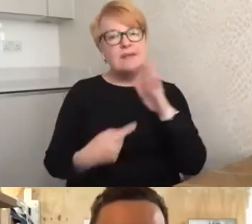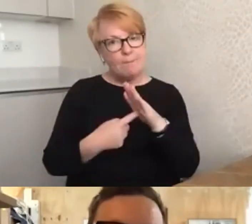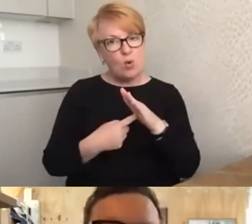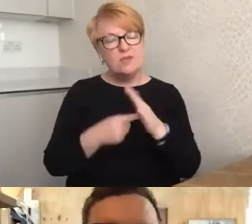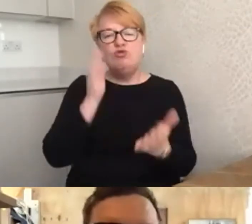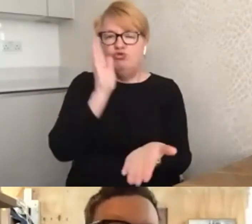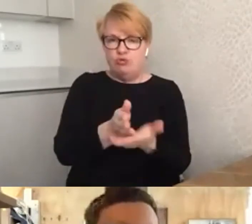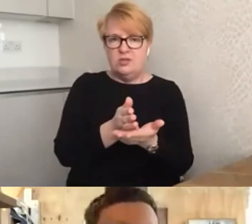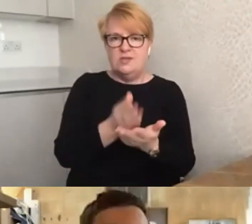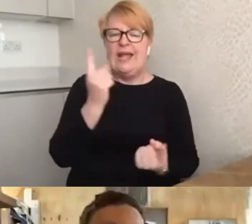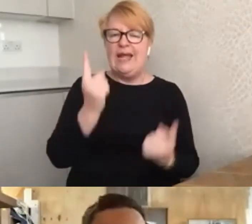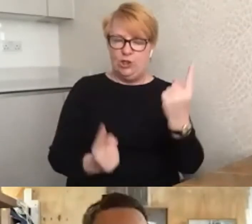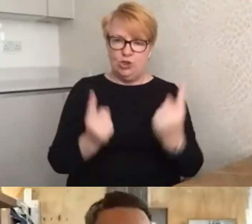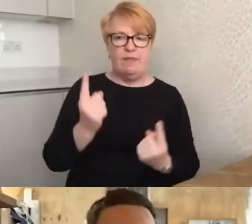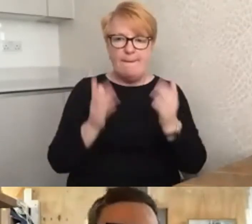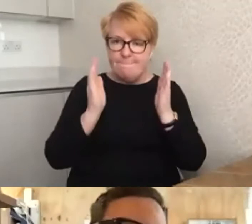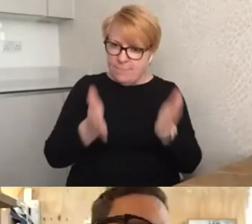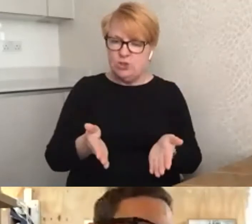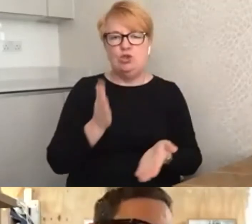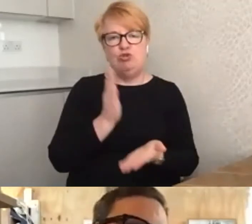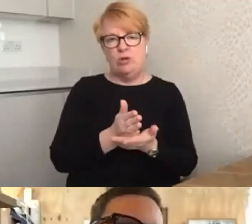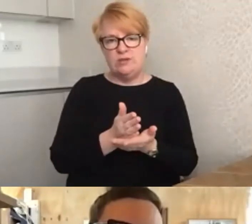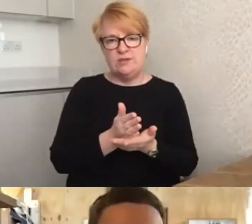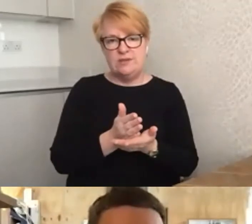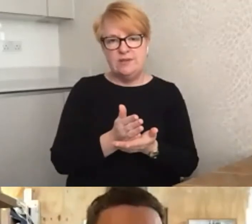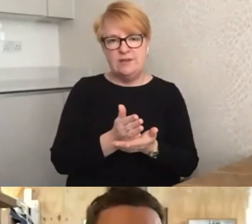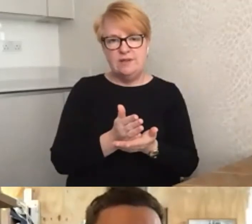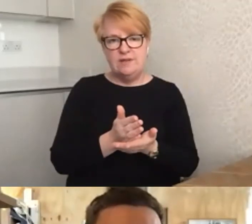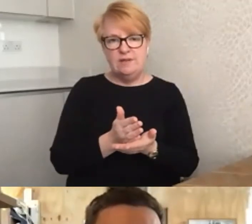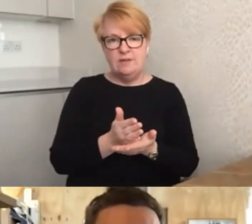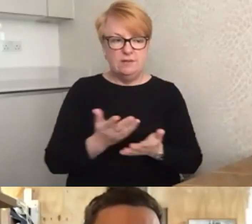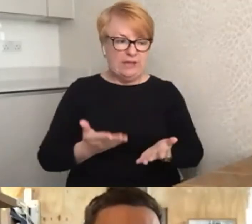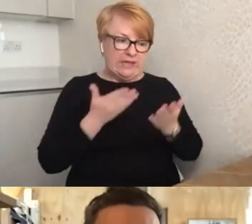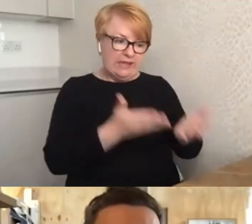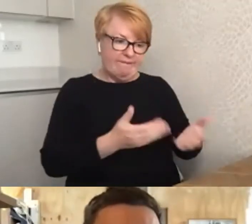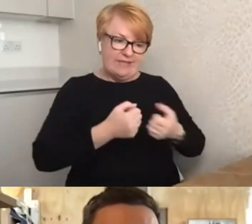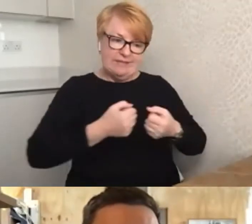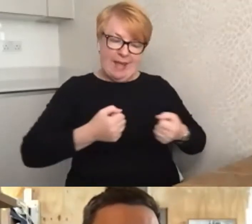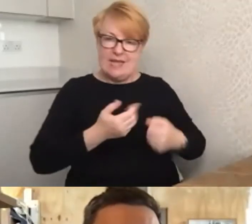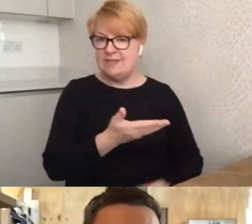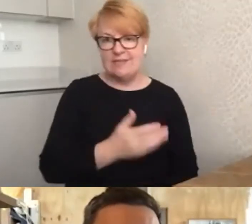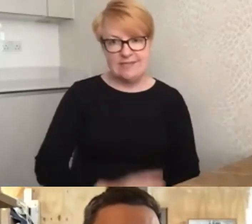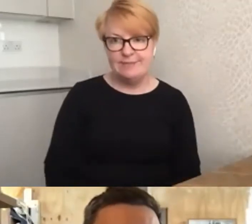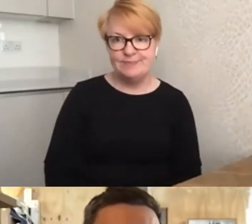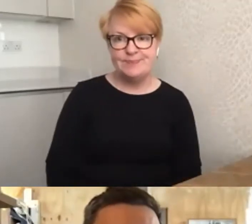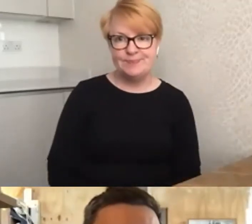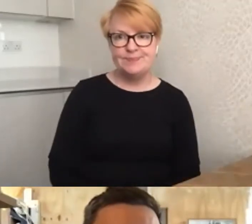match each other and give people space. Sorry, give people give the artist